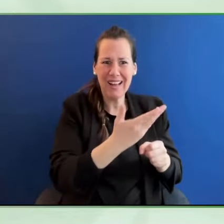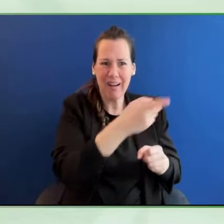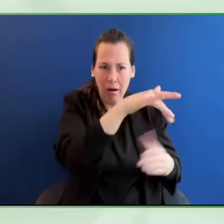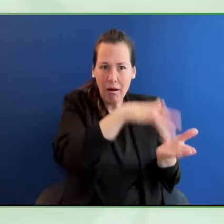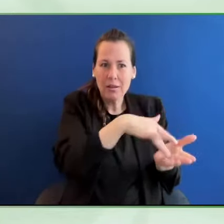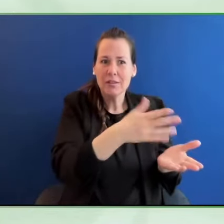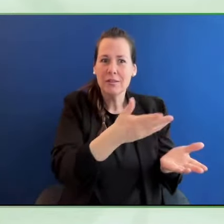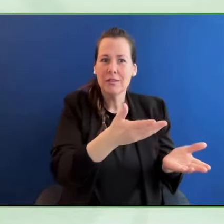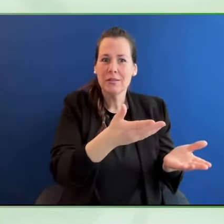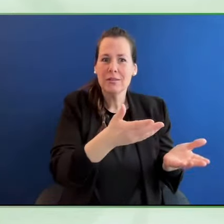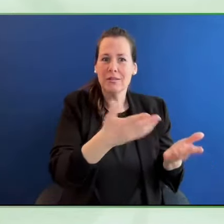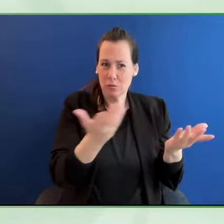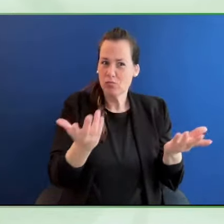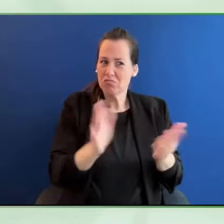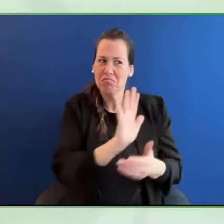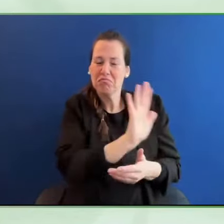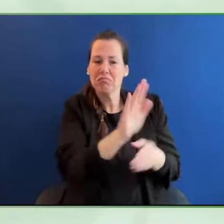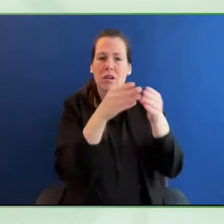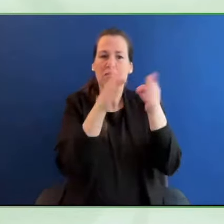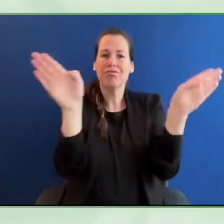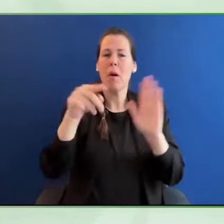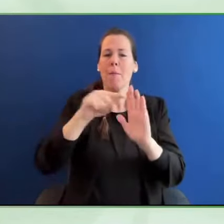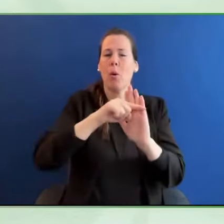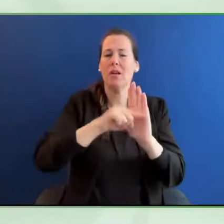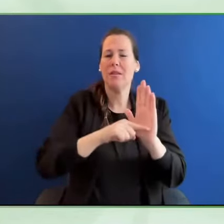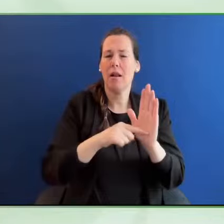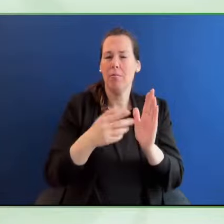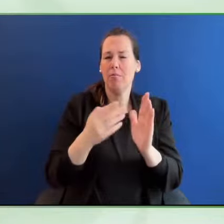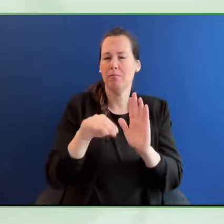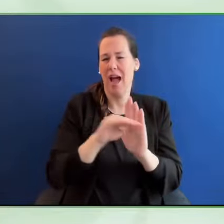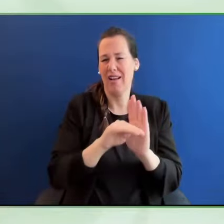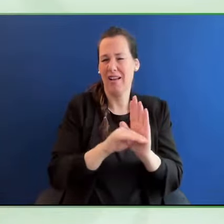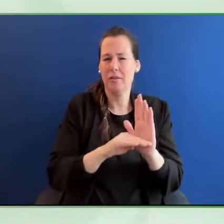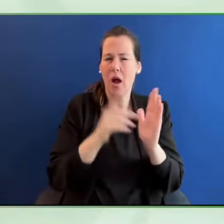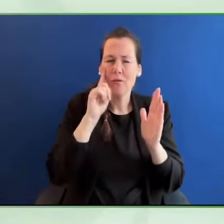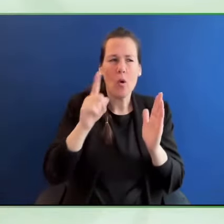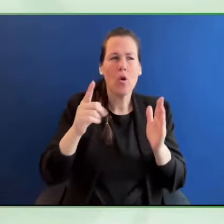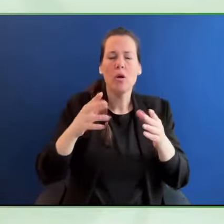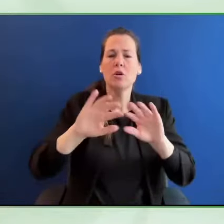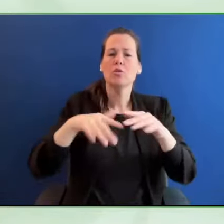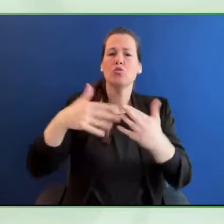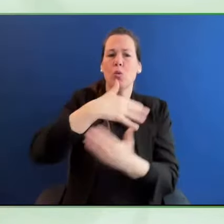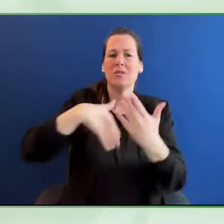There is that European disability rights strategy, 2030.